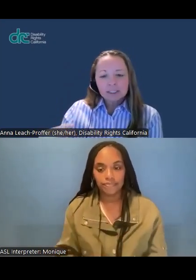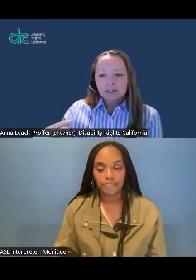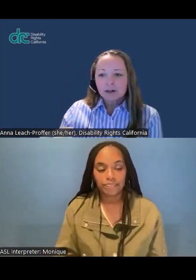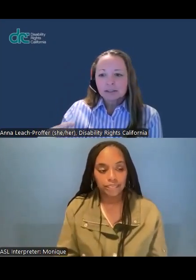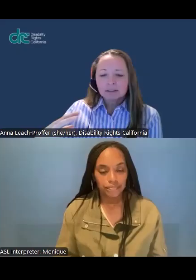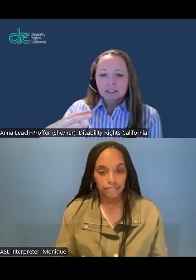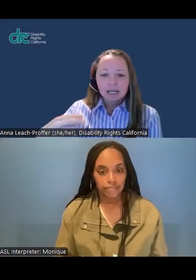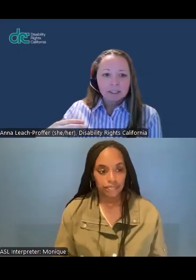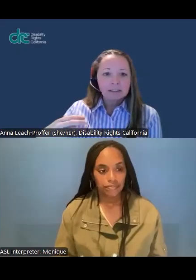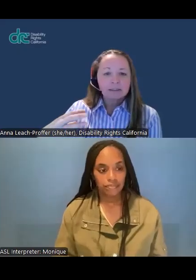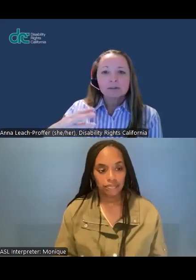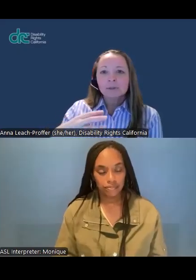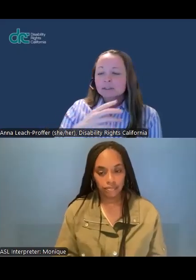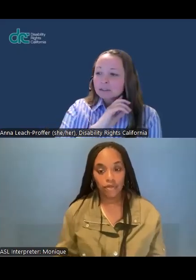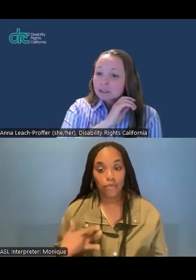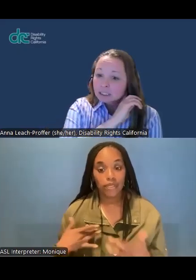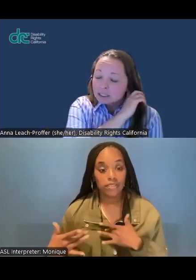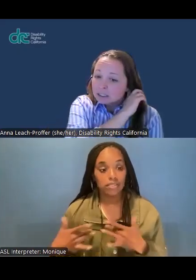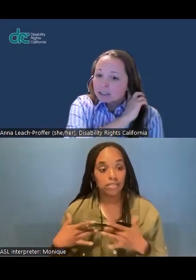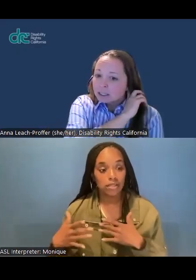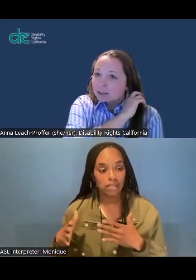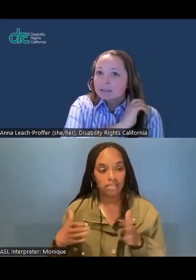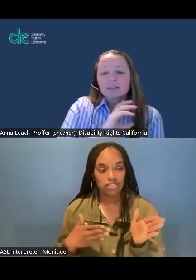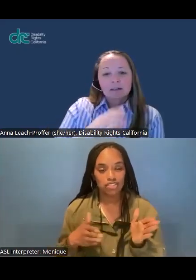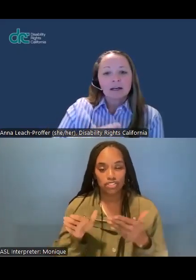and cost to the counties is going to lead the counties to cut